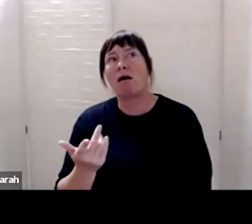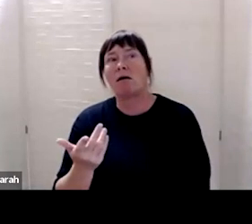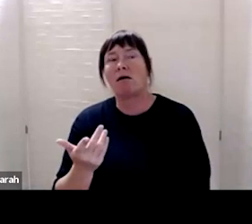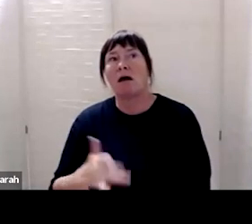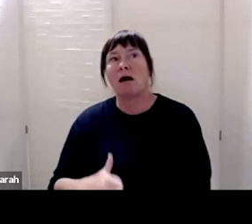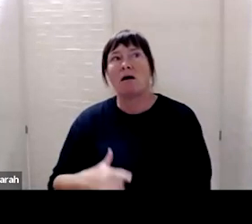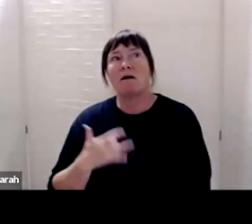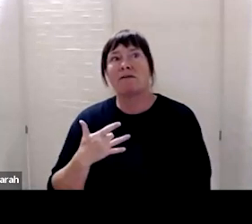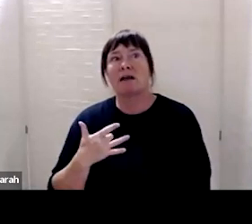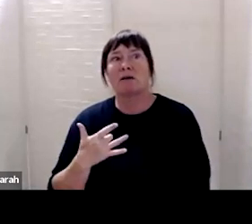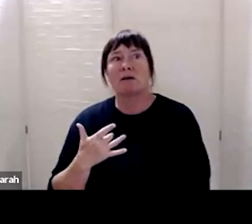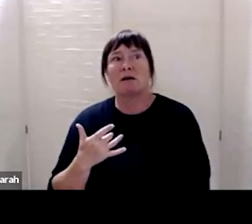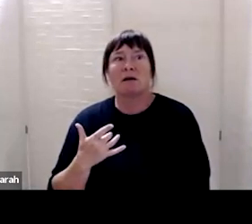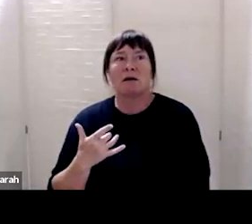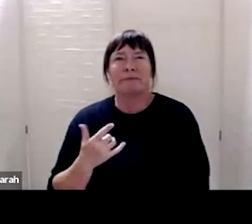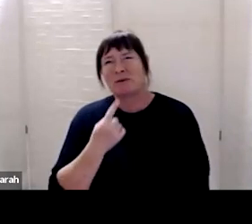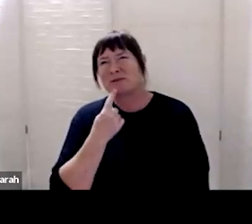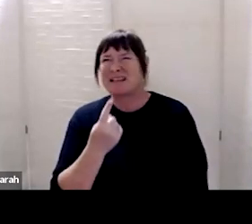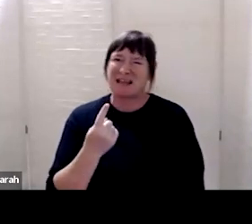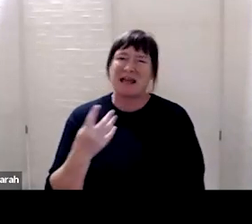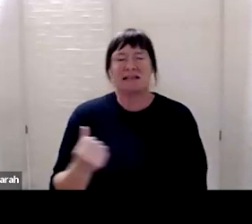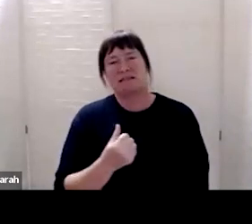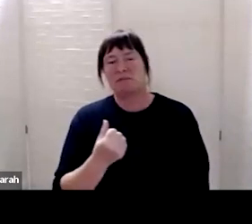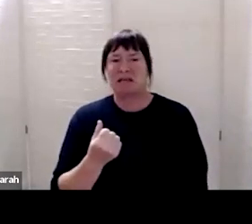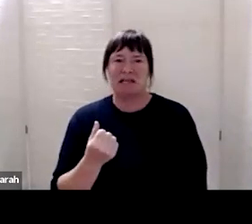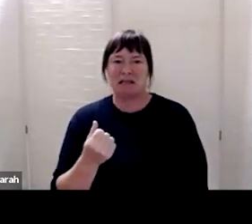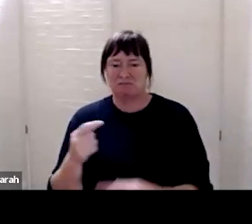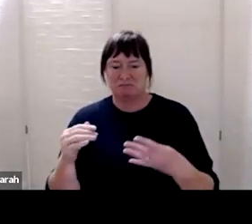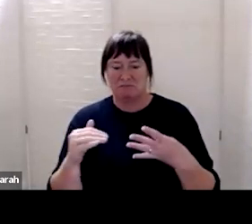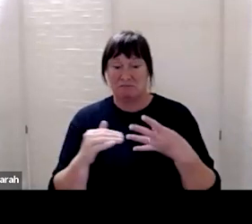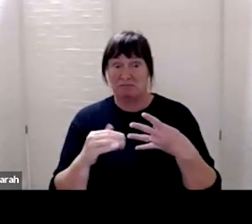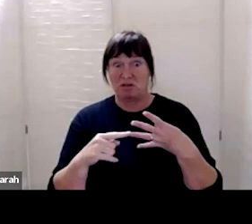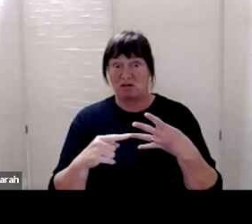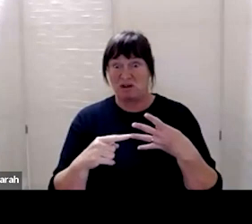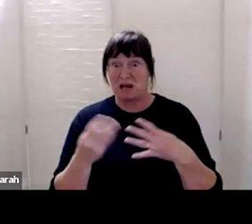just because we say cost effective, for example, rule number three it says purchase something that is cost effective,